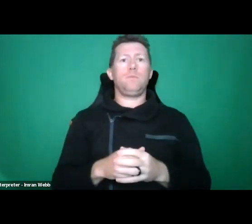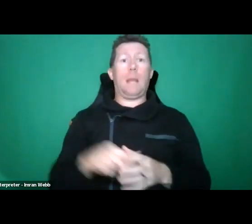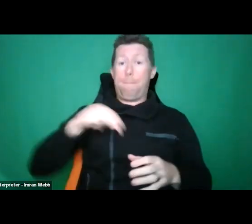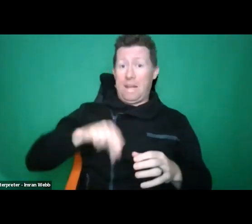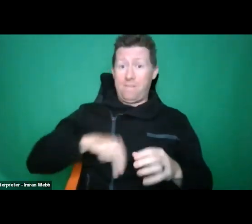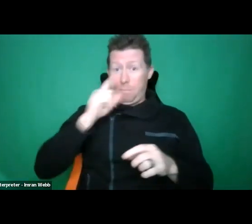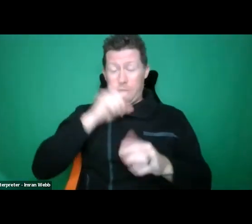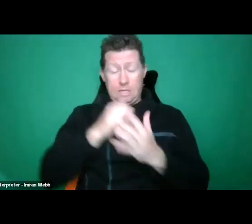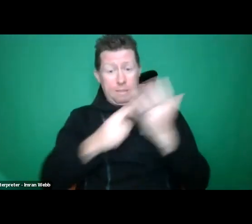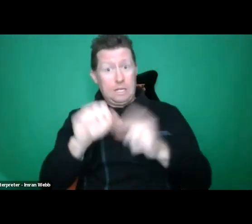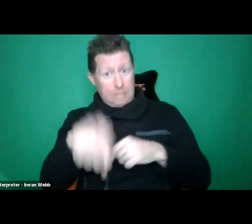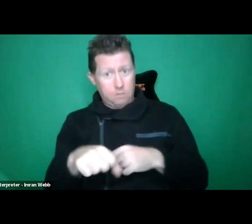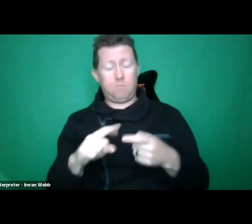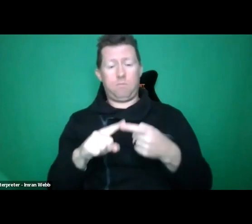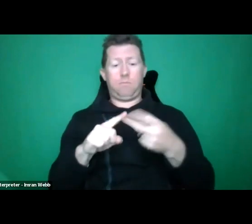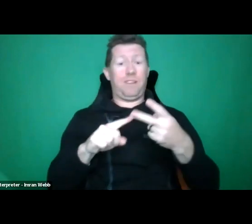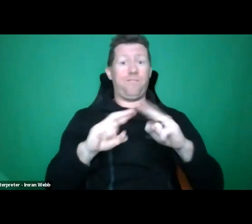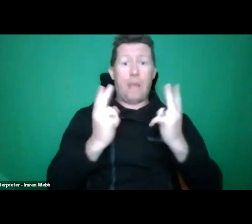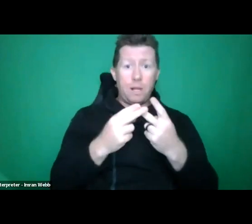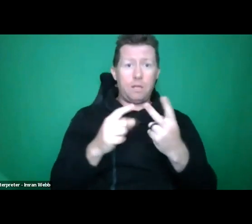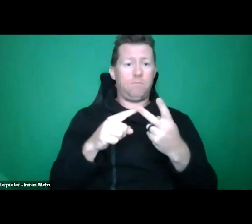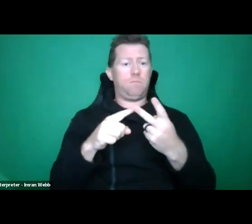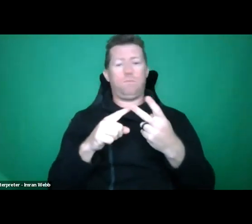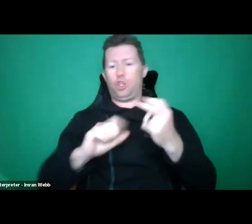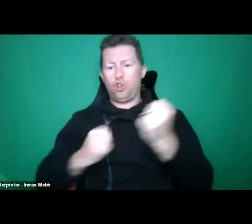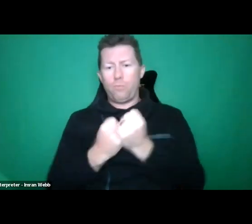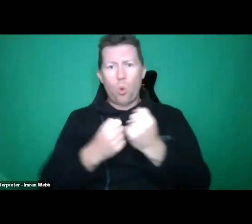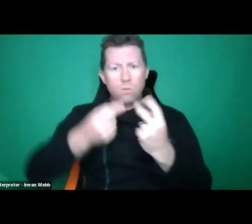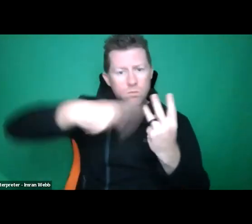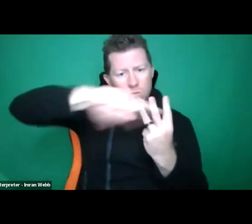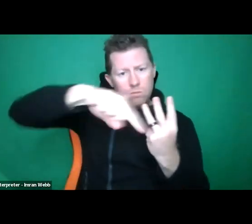their family members and people who support them.